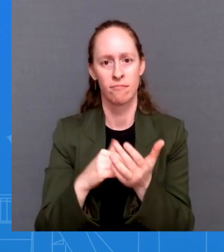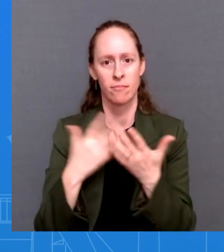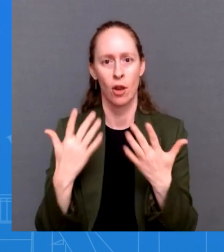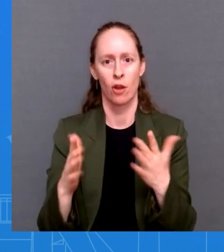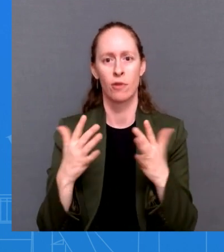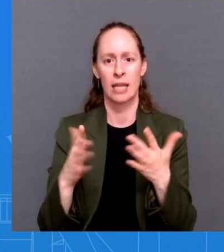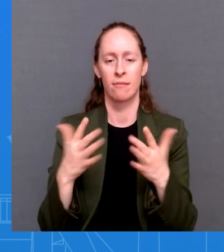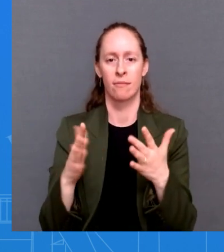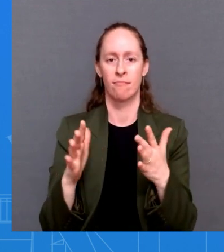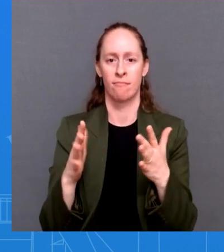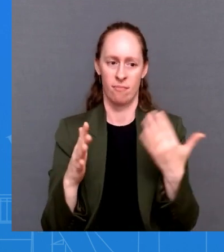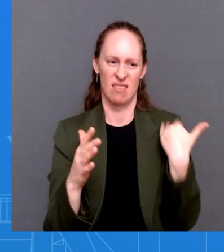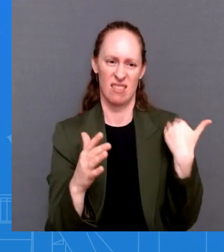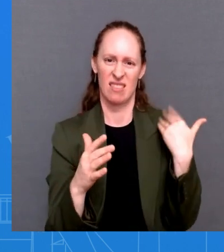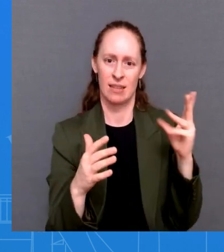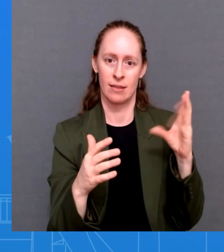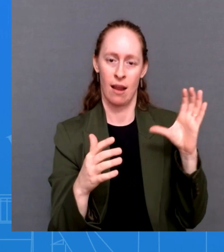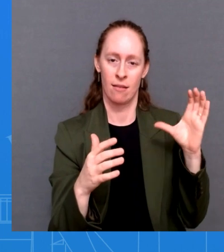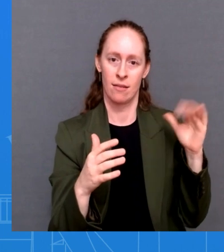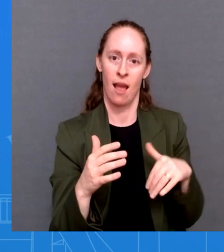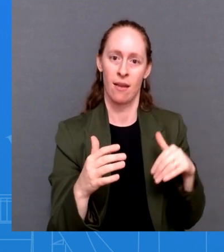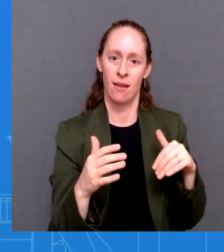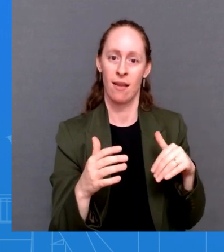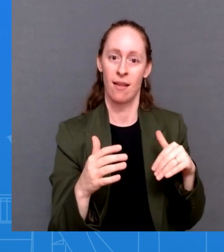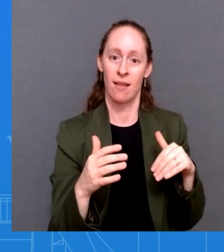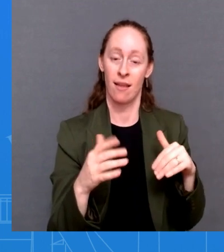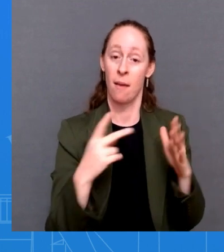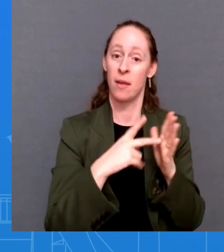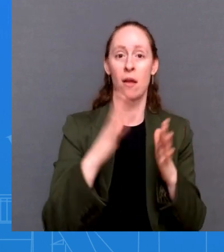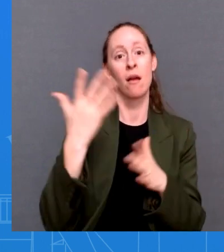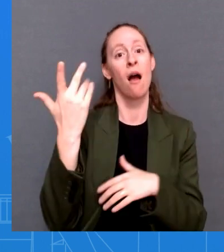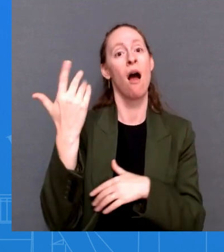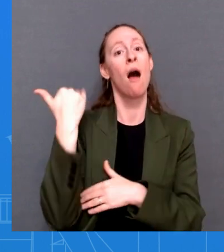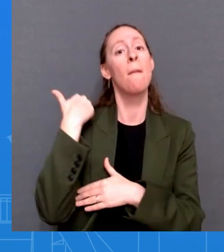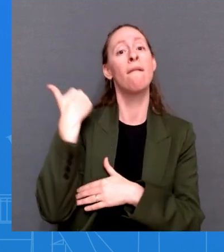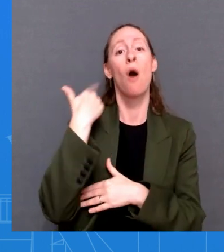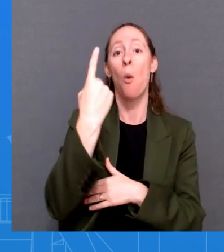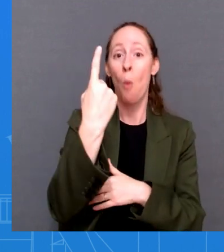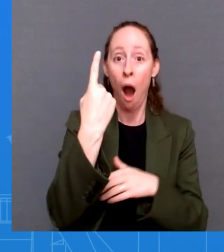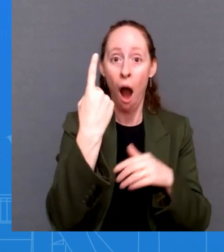we have shipped approximately 188,000 additional vials of vaccine,